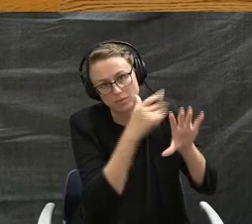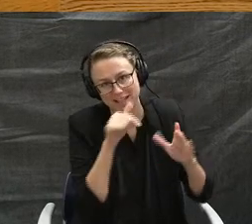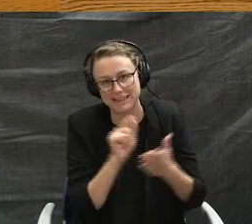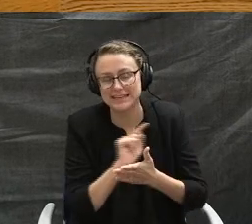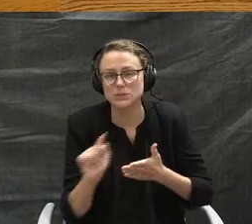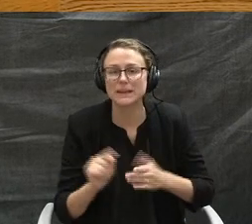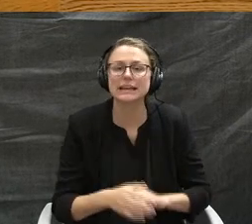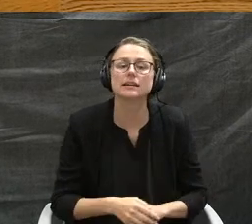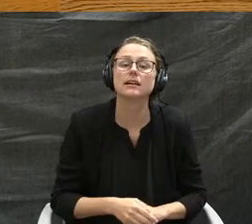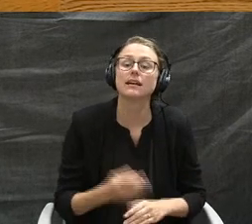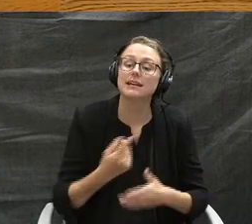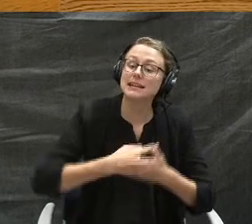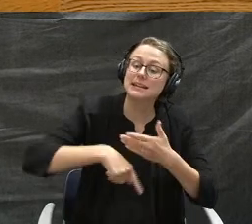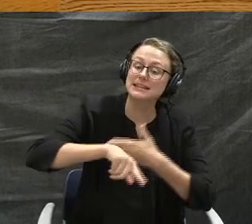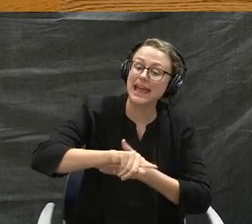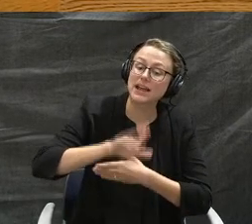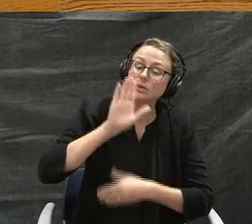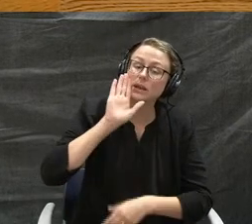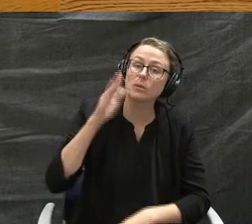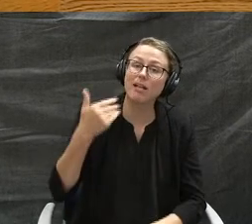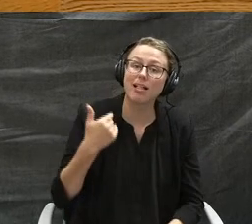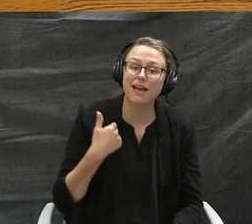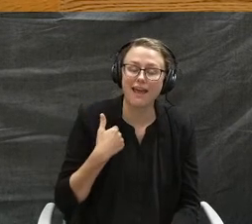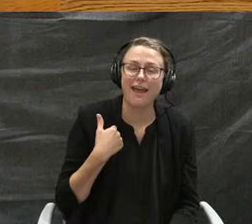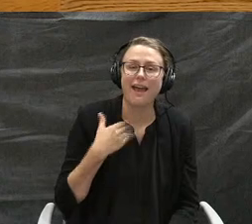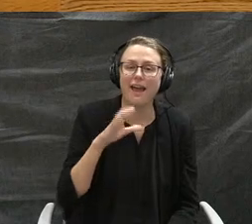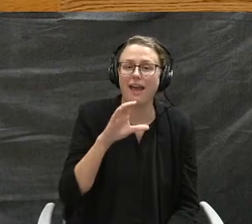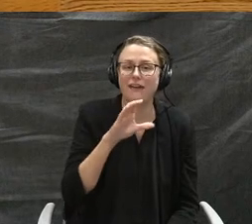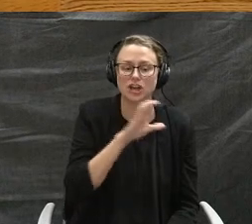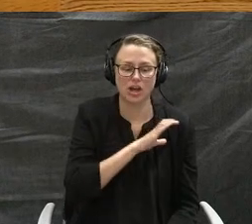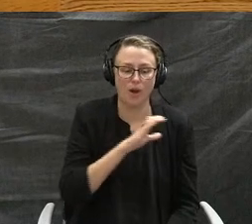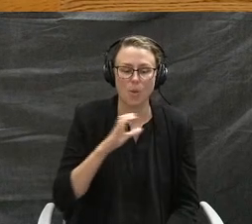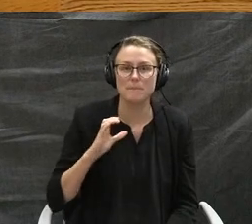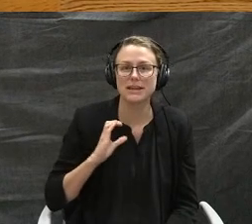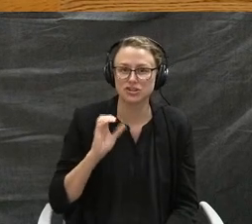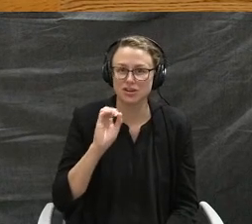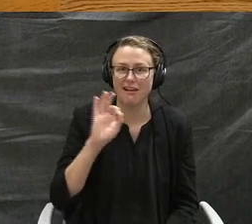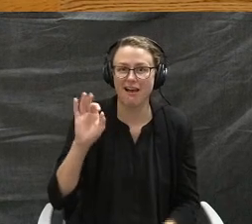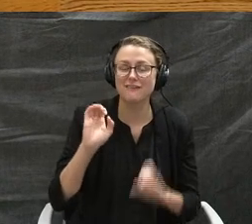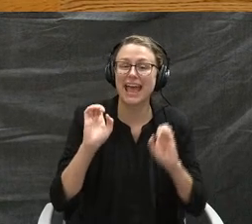next week will be the commissioner of Education's conference. Virtually so.